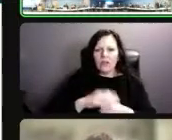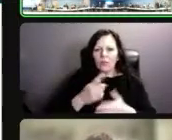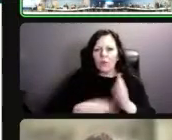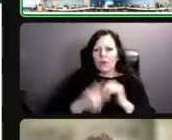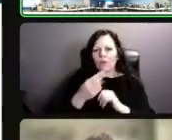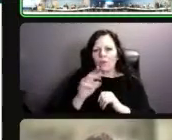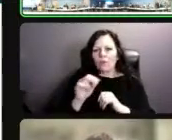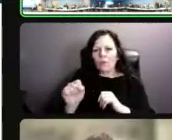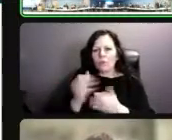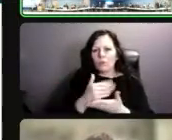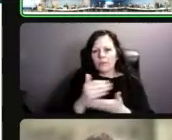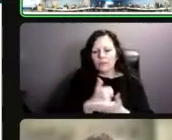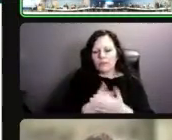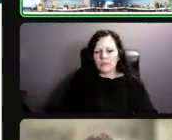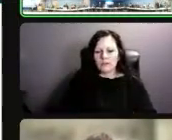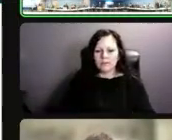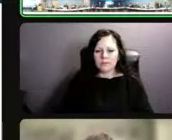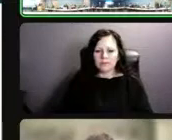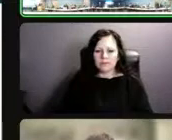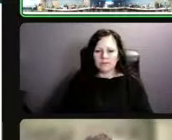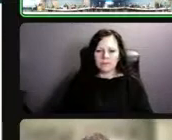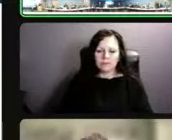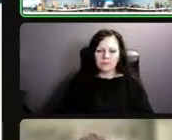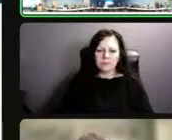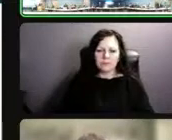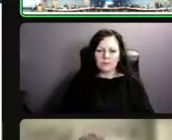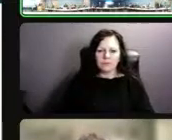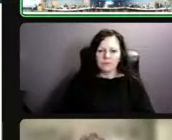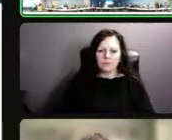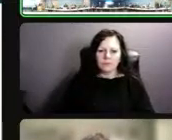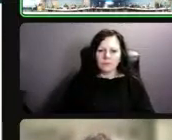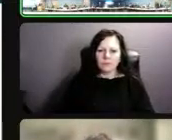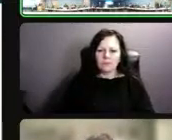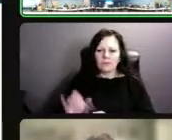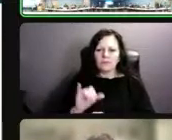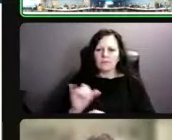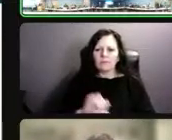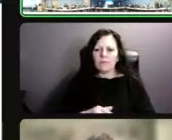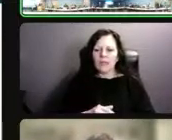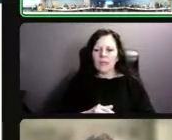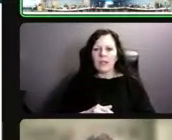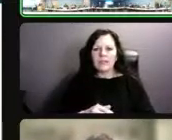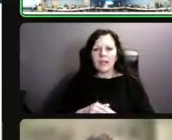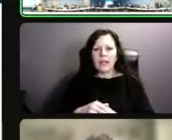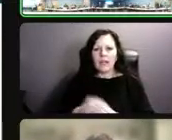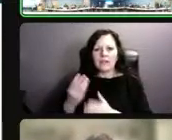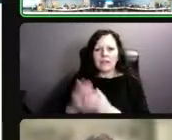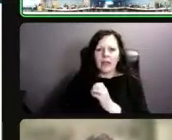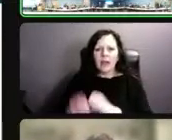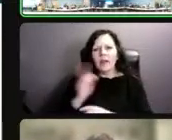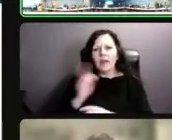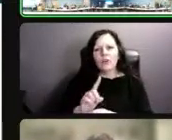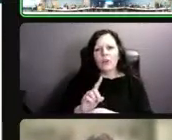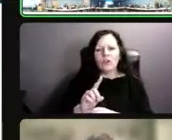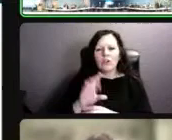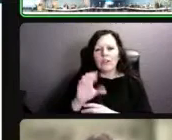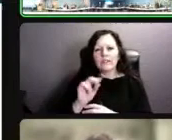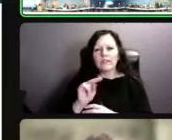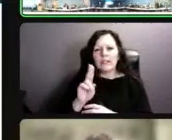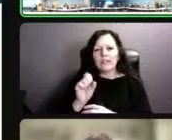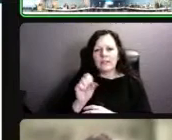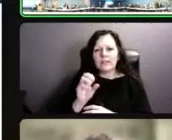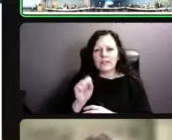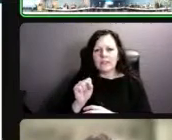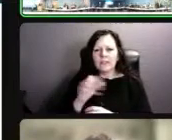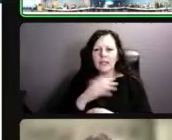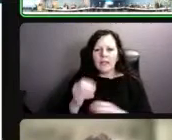BUT THE STATE DATA SHOWS WITHIN